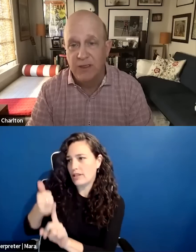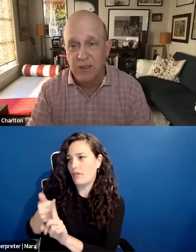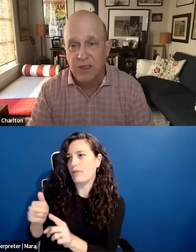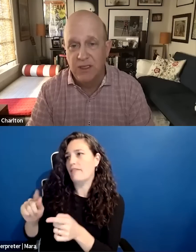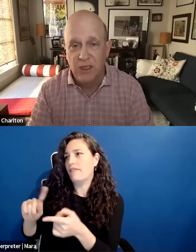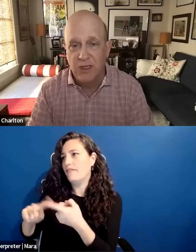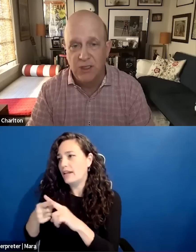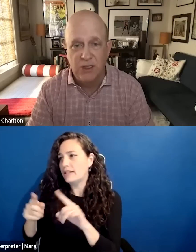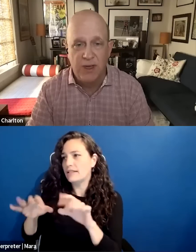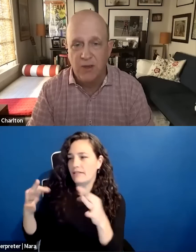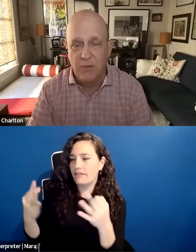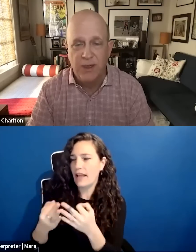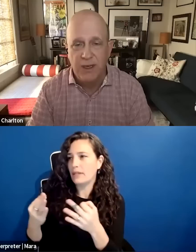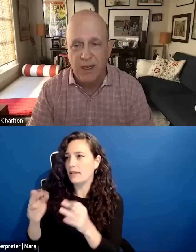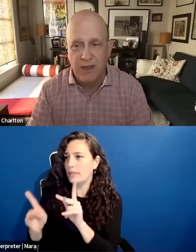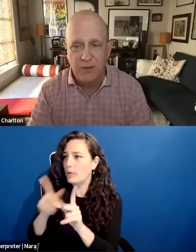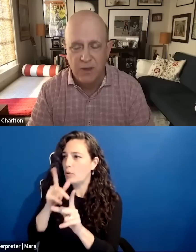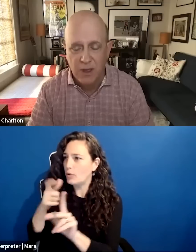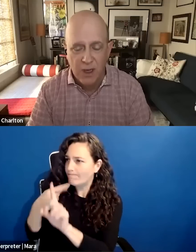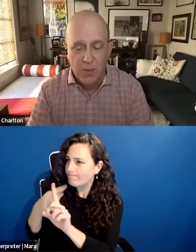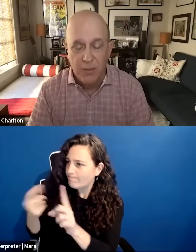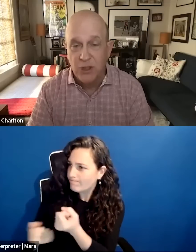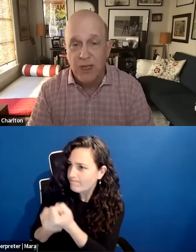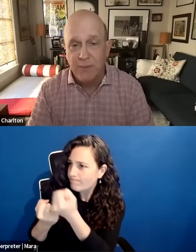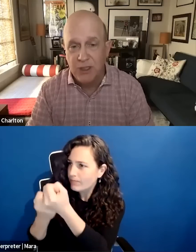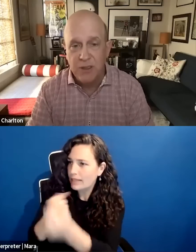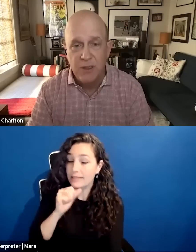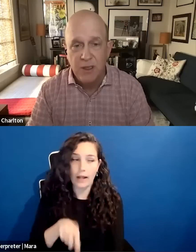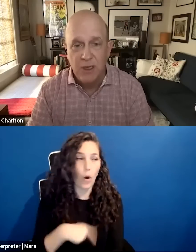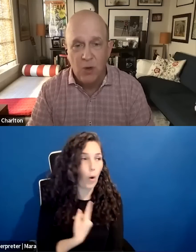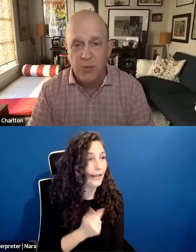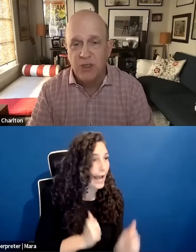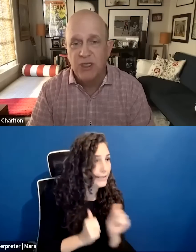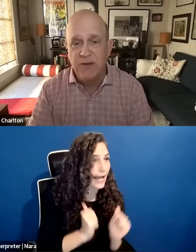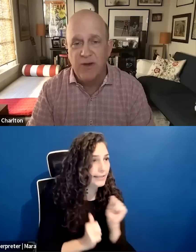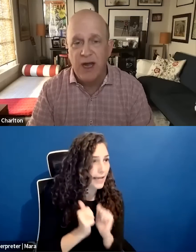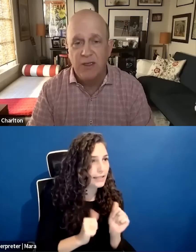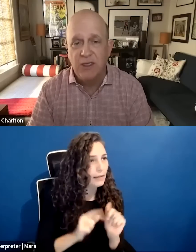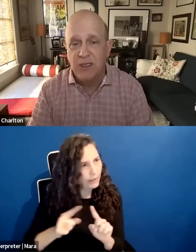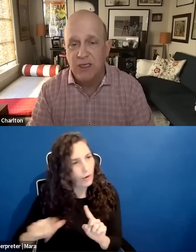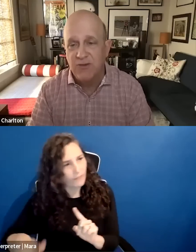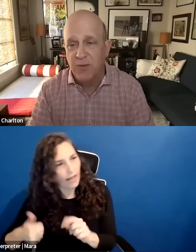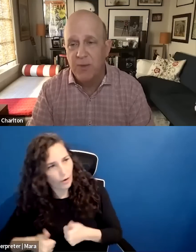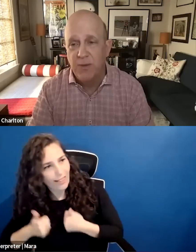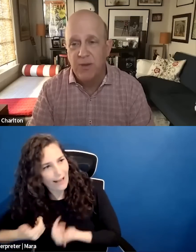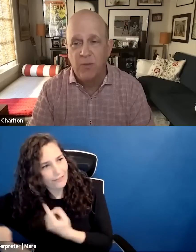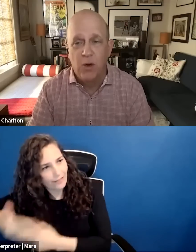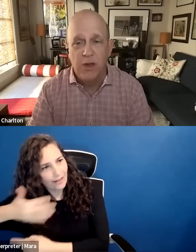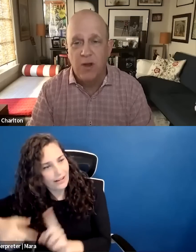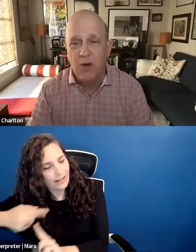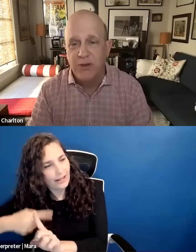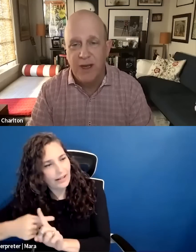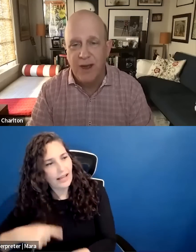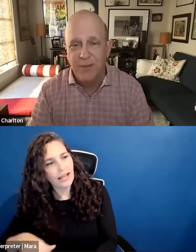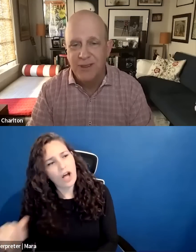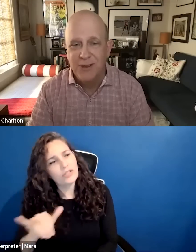that's not just about you being an actor. Perception, you know, we perceive highly successful people of working all the time